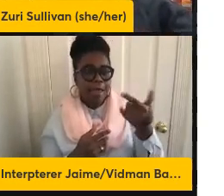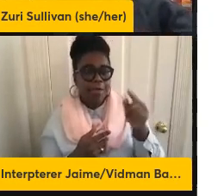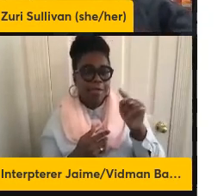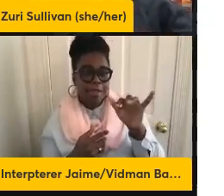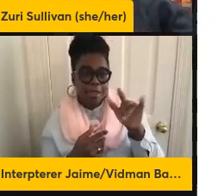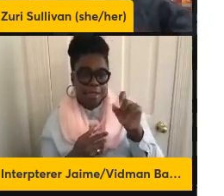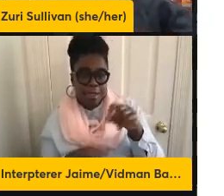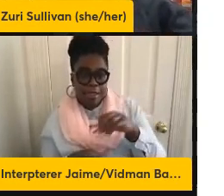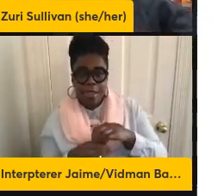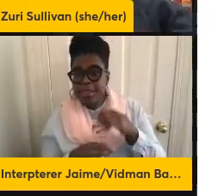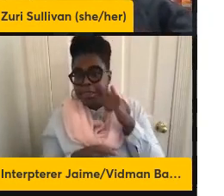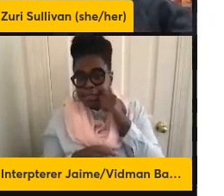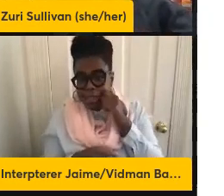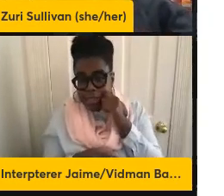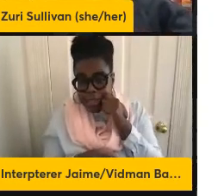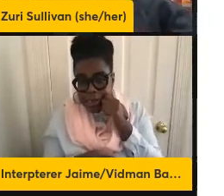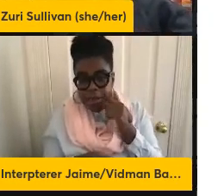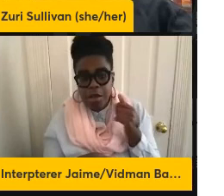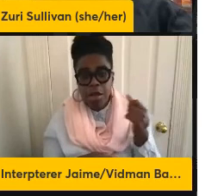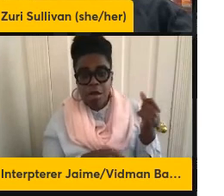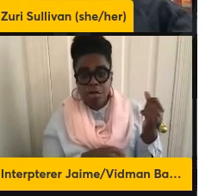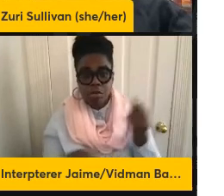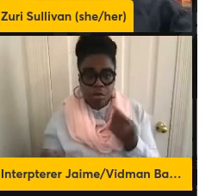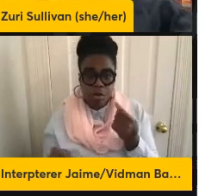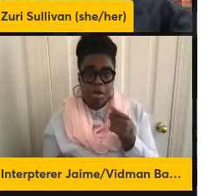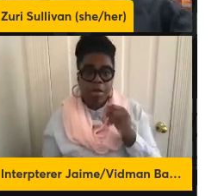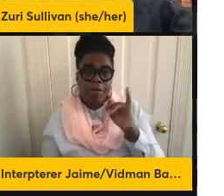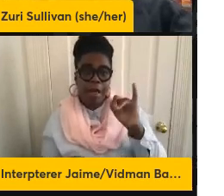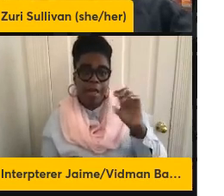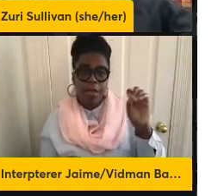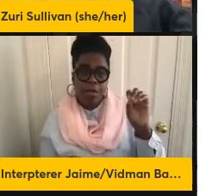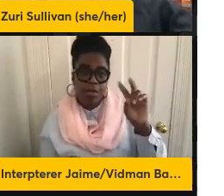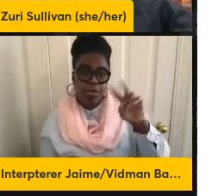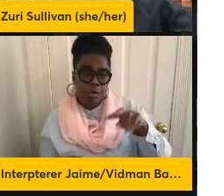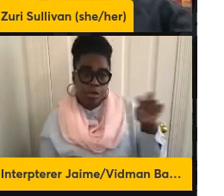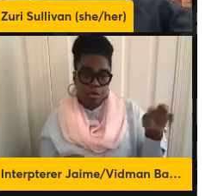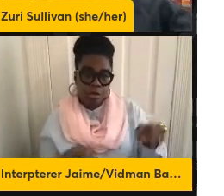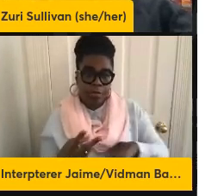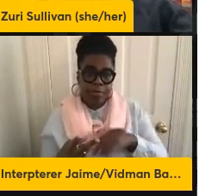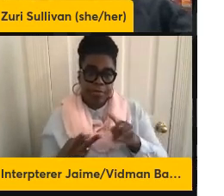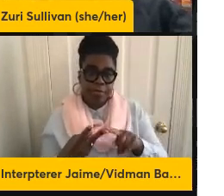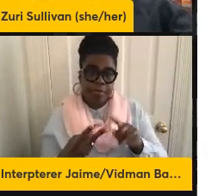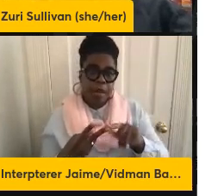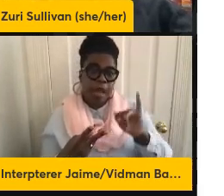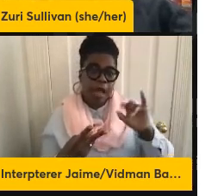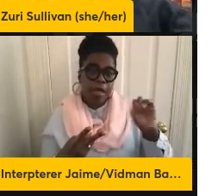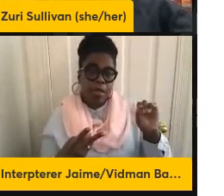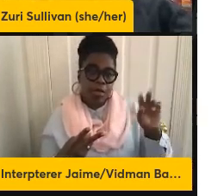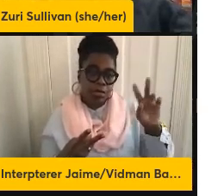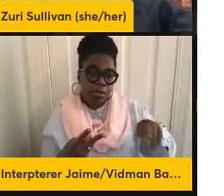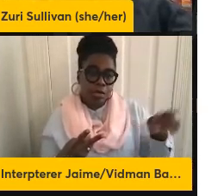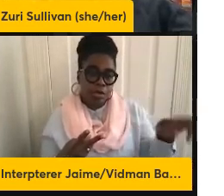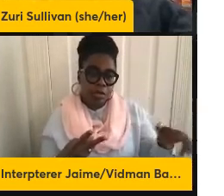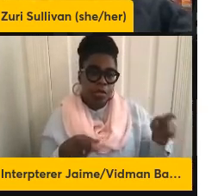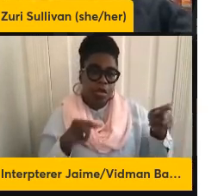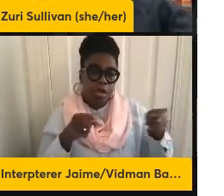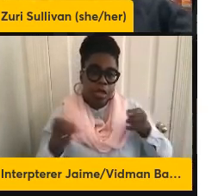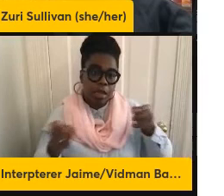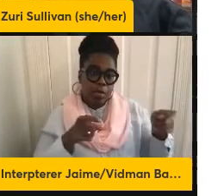are known to be a potent source of aisle 22. Second is that it's also known that aisle 22 can regulate the proliferation and gene